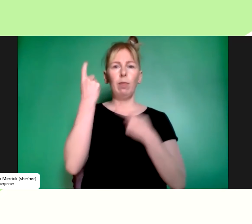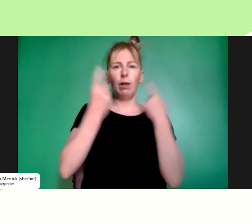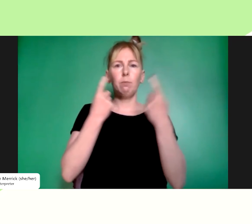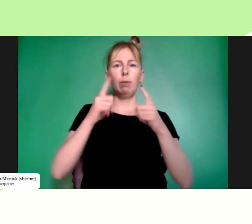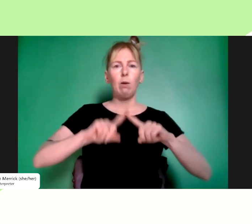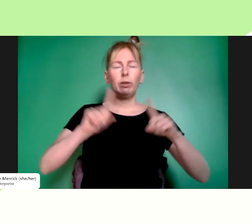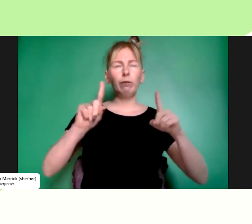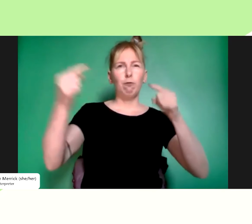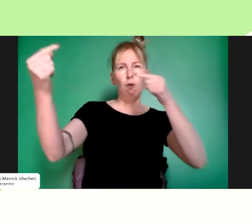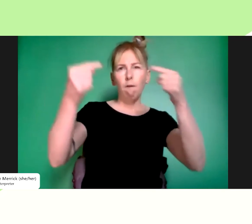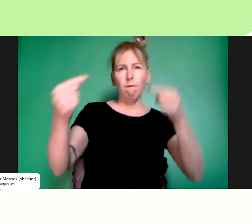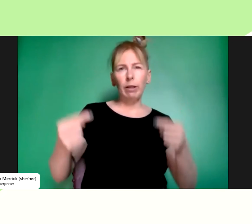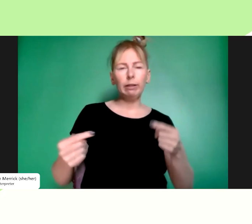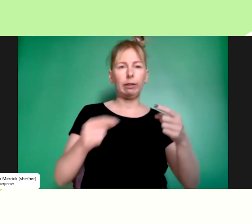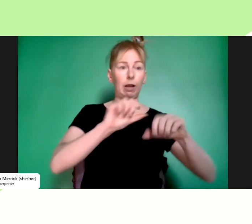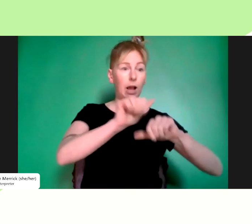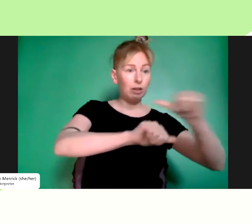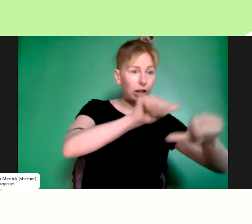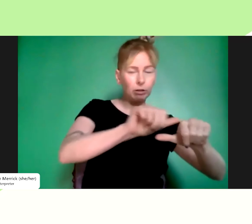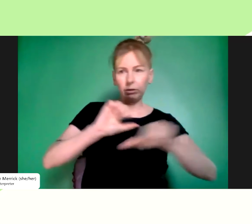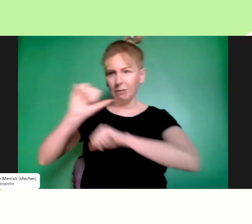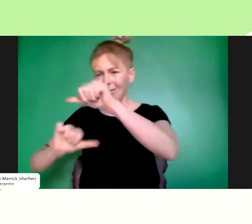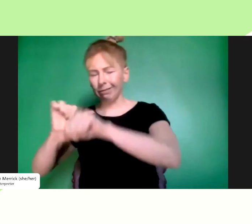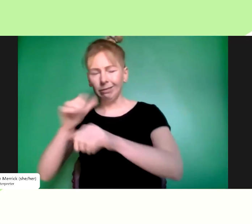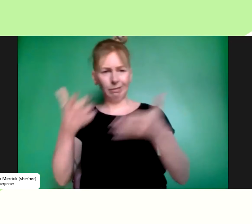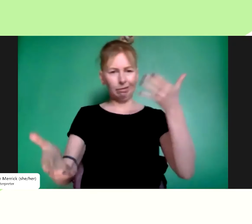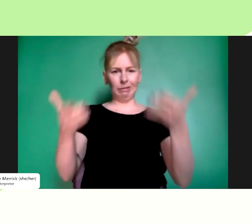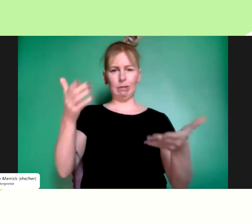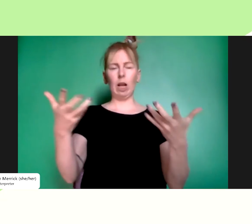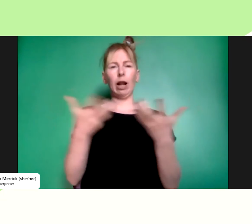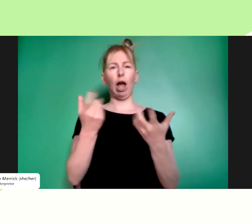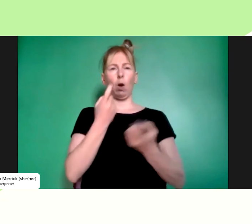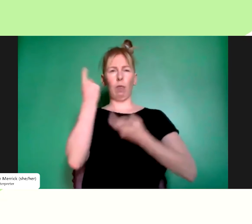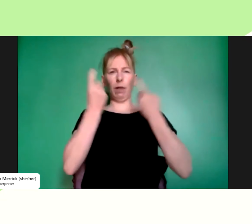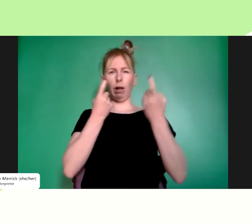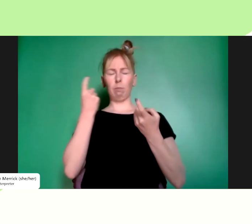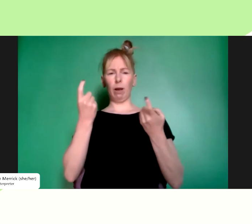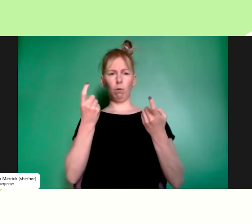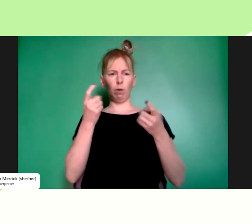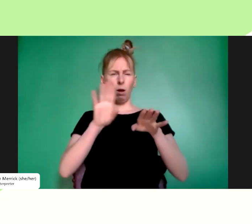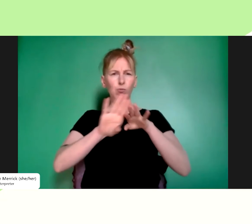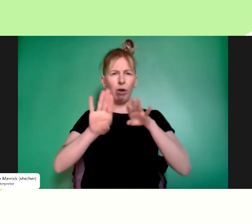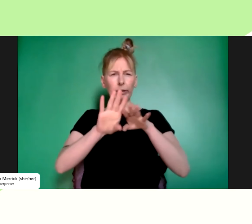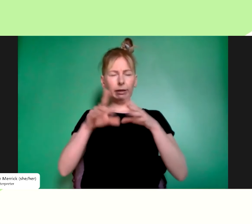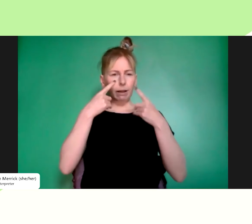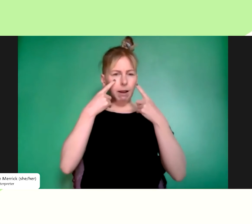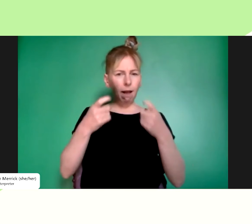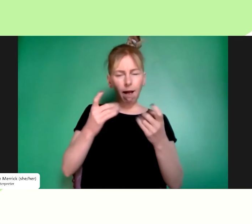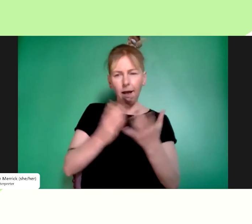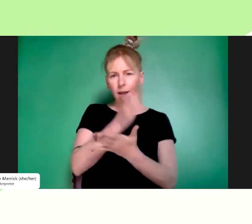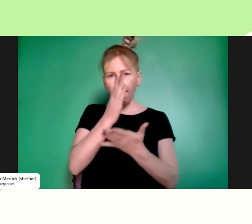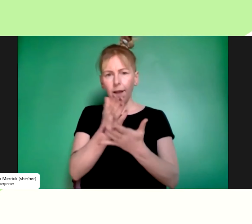implement practices of care in an honest and genuine way to address differences.